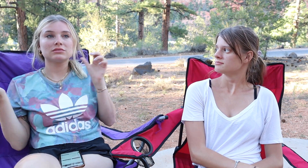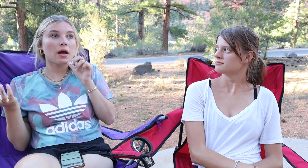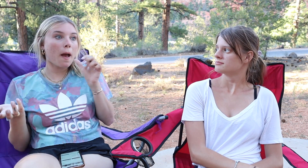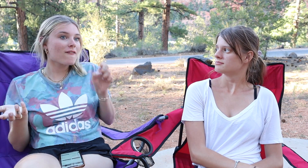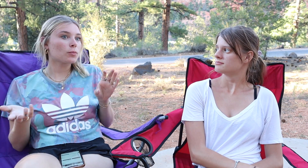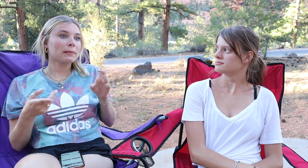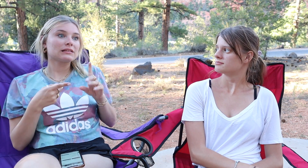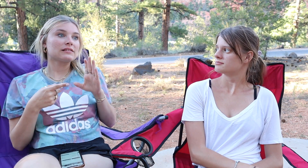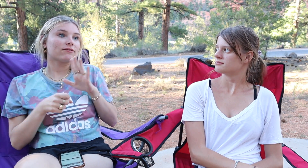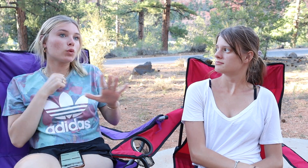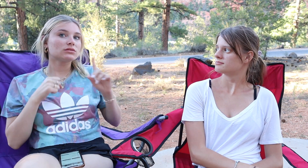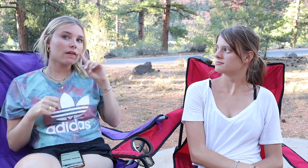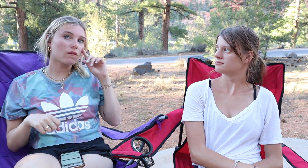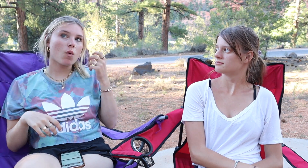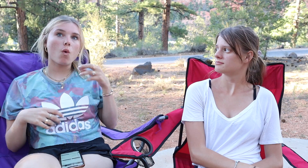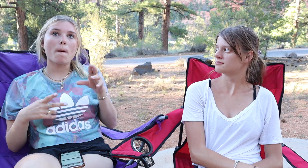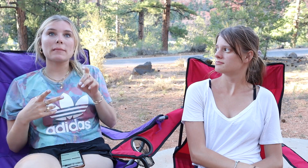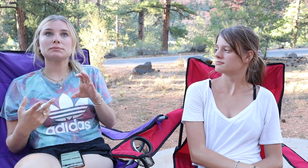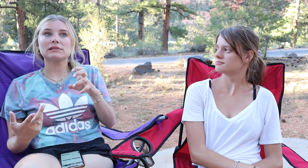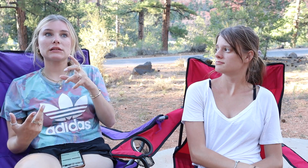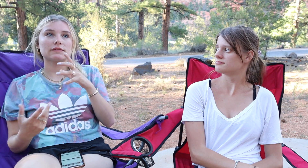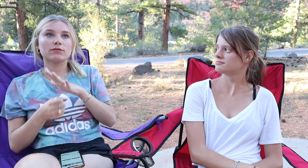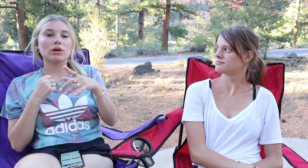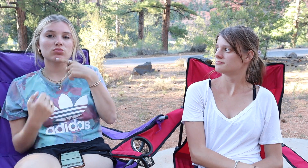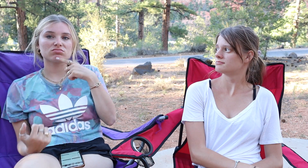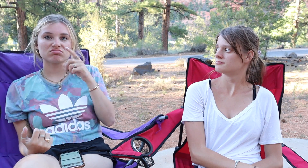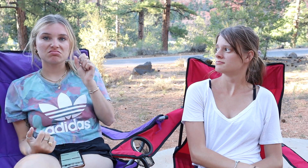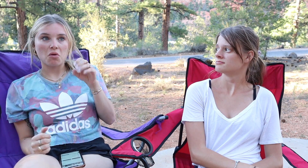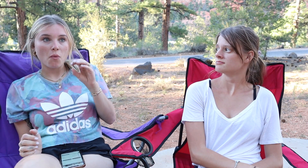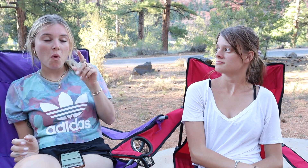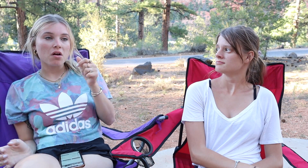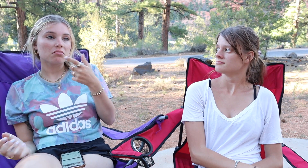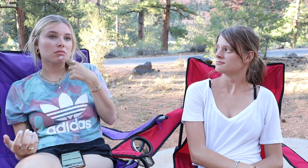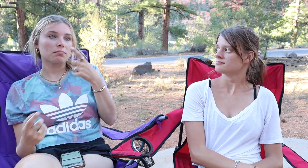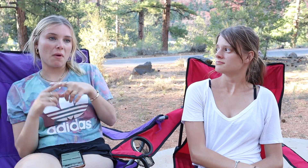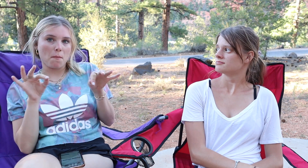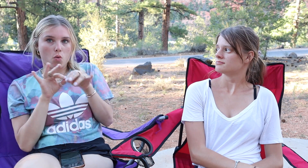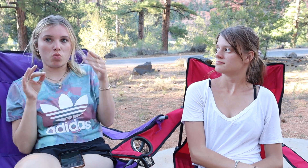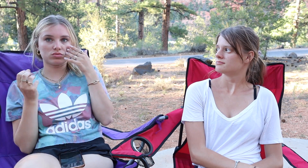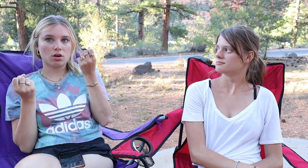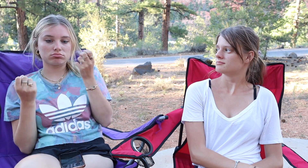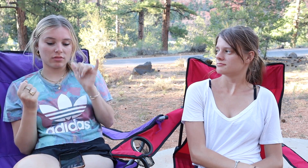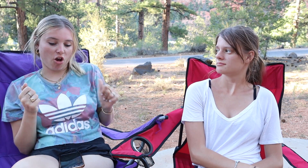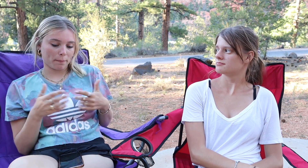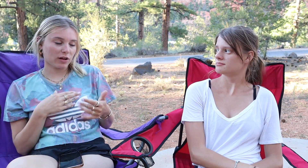they don't have to be completely deaf or must be full hearing it can be a coda (child of deaf adults) or even a hearing guy knowing how to sign is just important to me